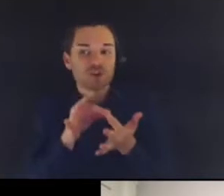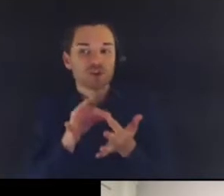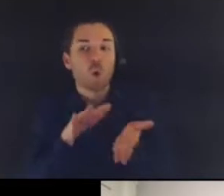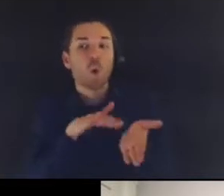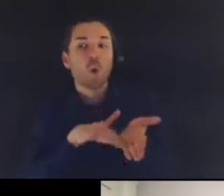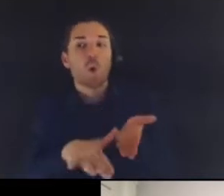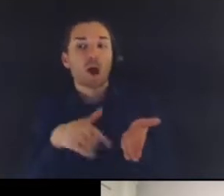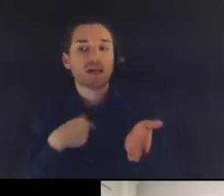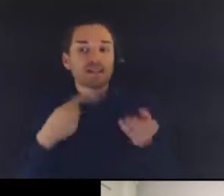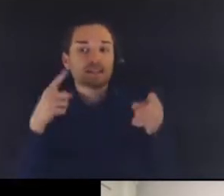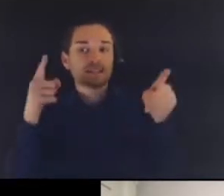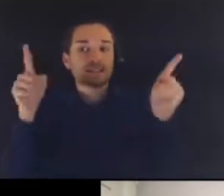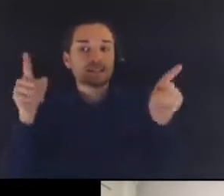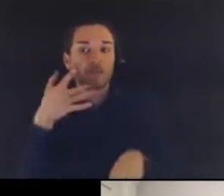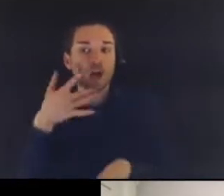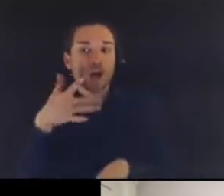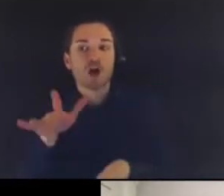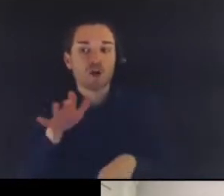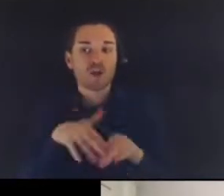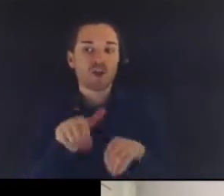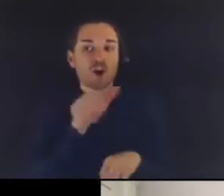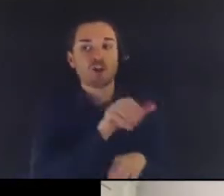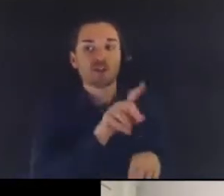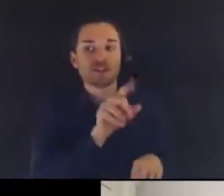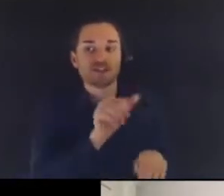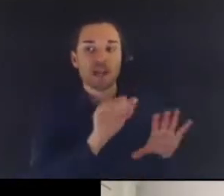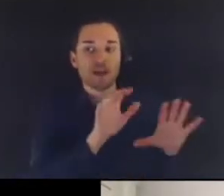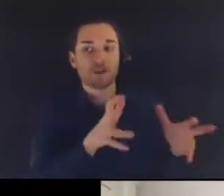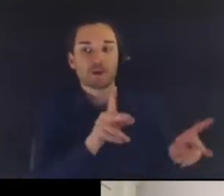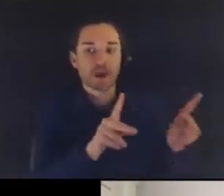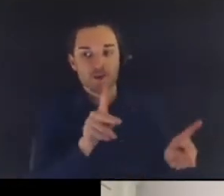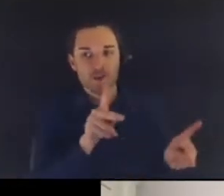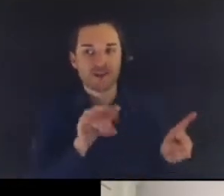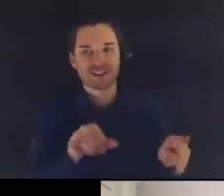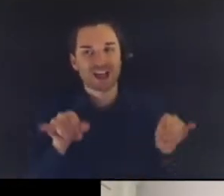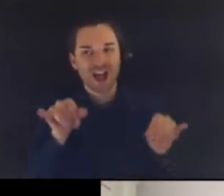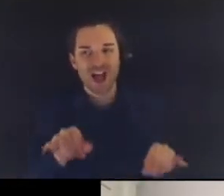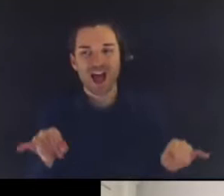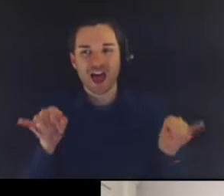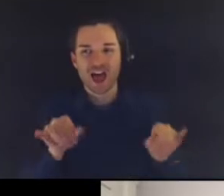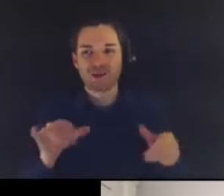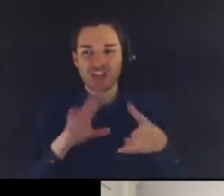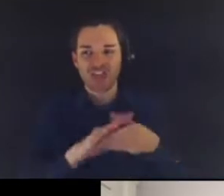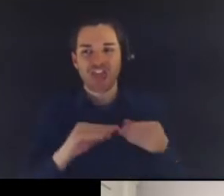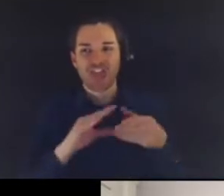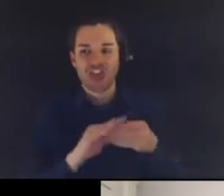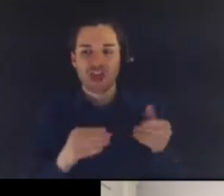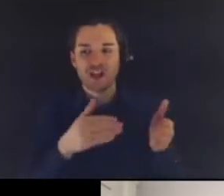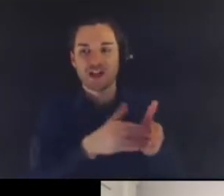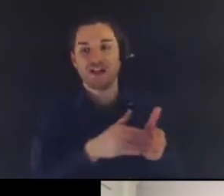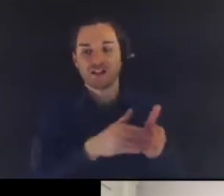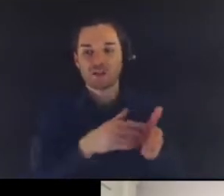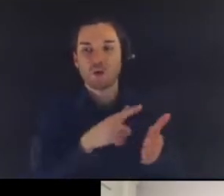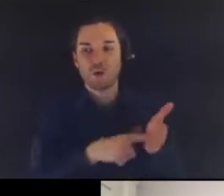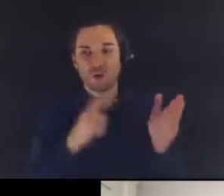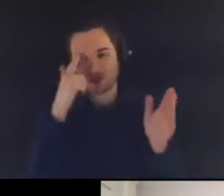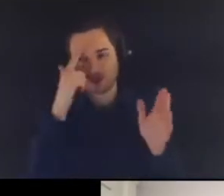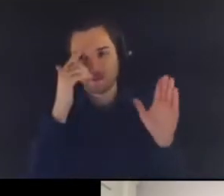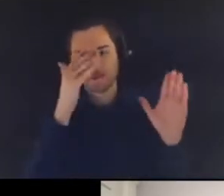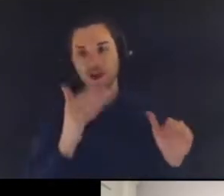people. I m the exception and the one who succeeded. The norm for them is to fail . Identifying as someone who is very exceptional is a really great way to survive in academia.